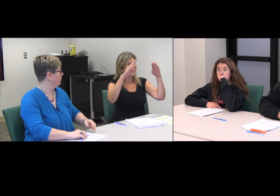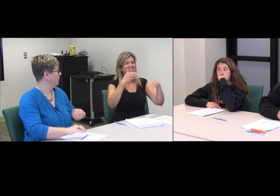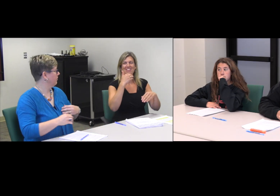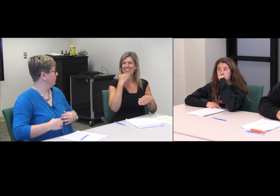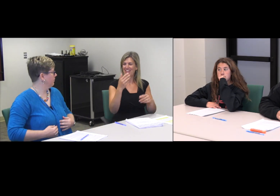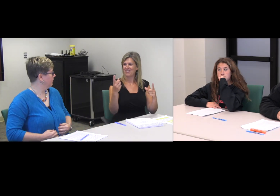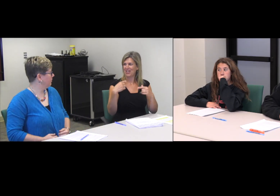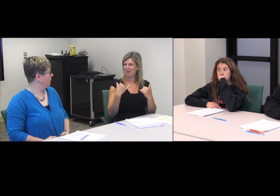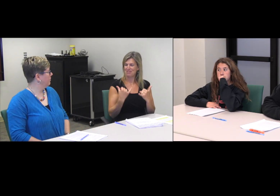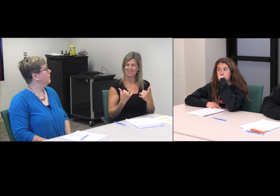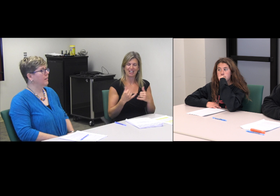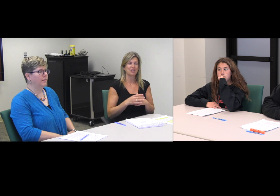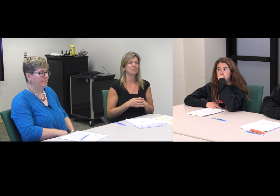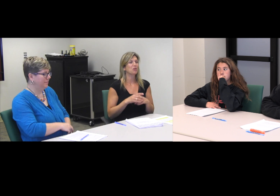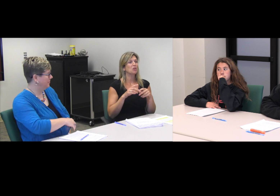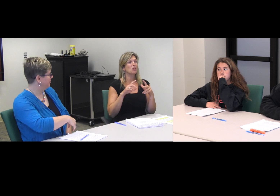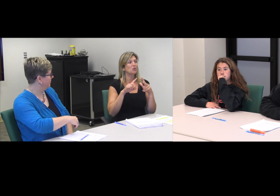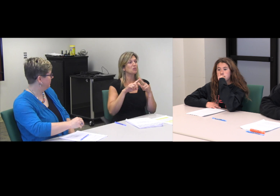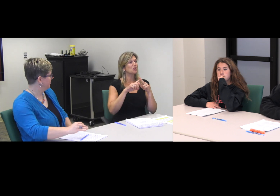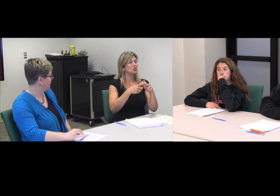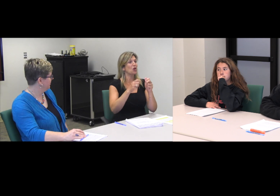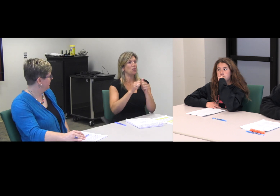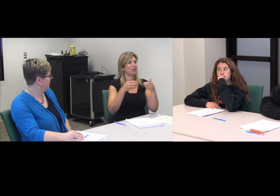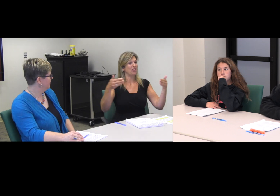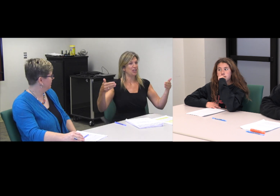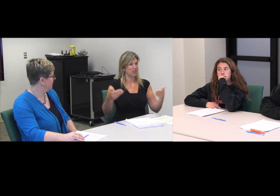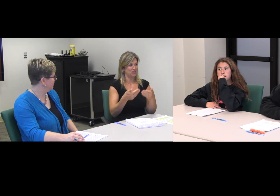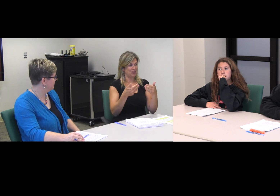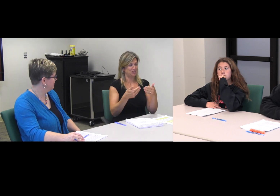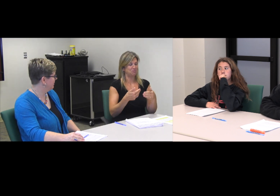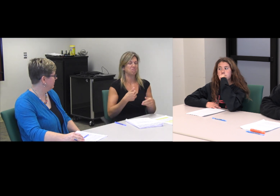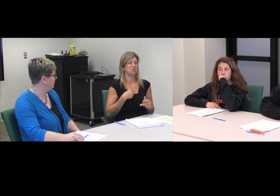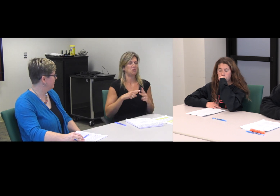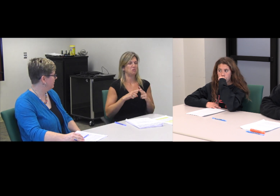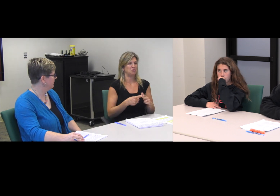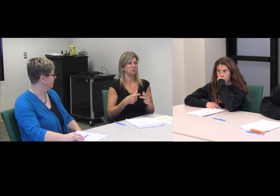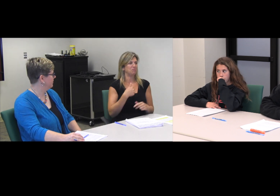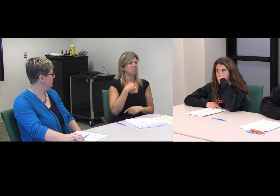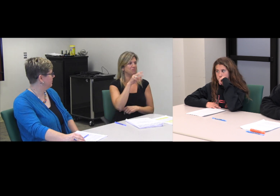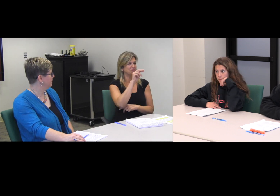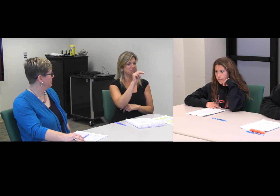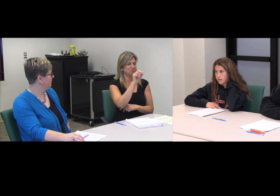Nanette: Hello, thank you for coming today. Let's do a brief round of introductions. I'll start.